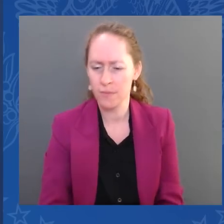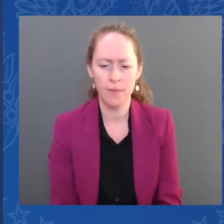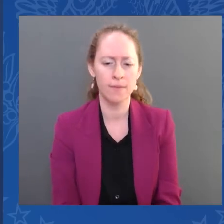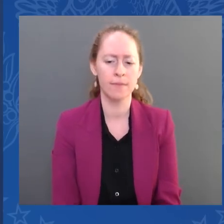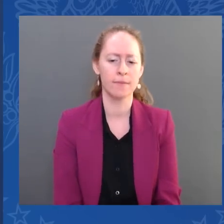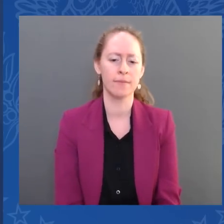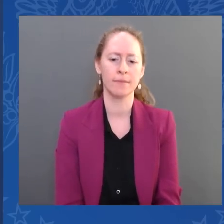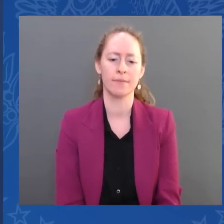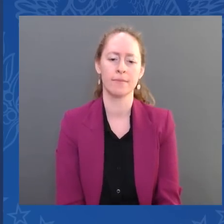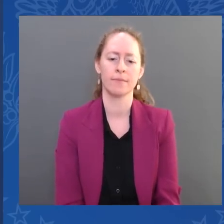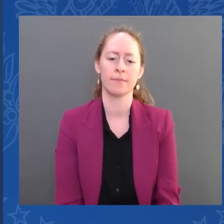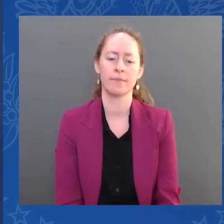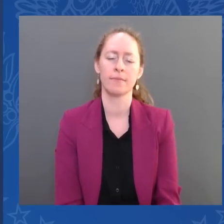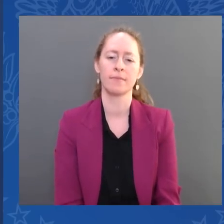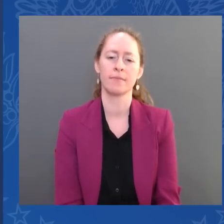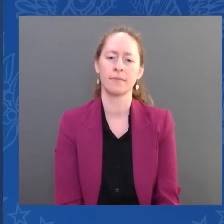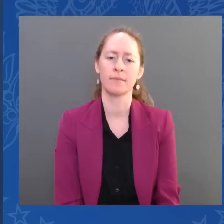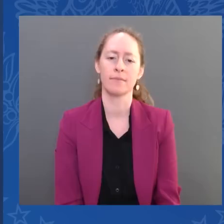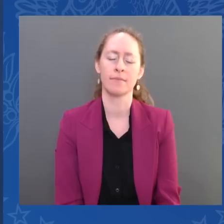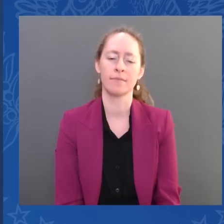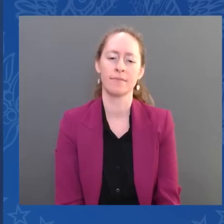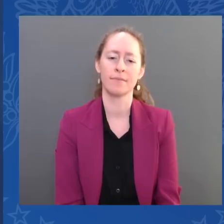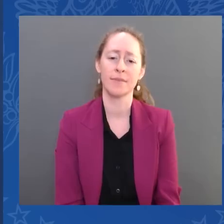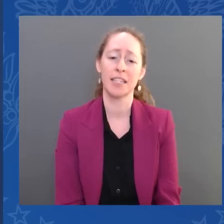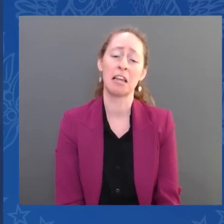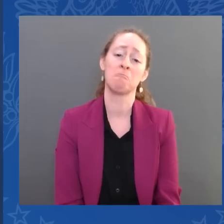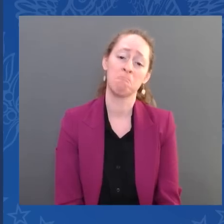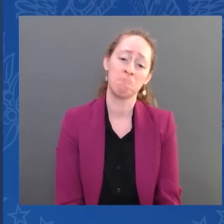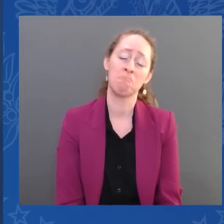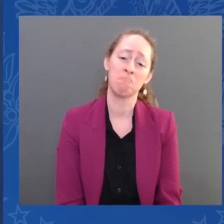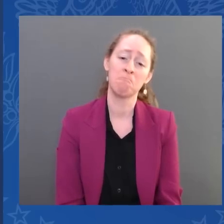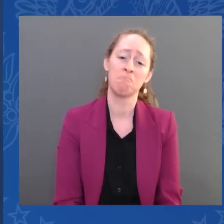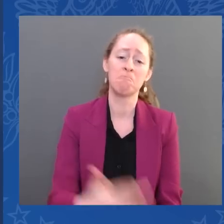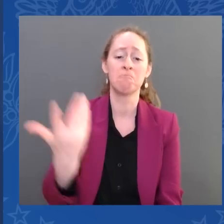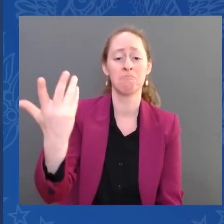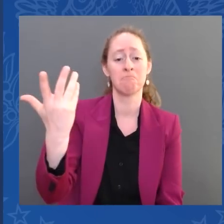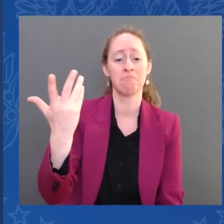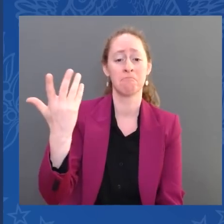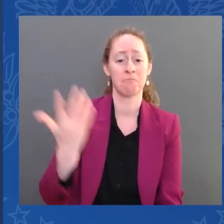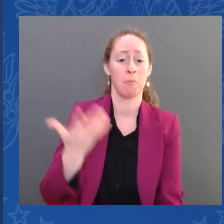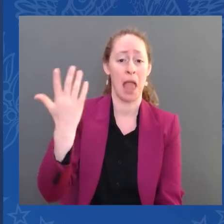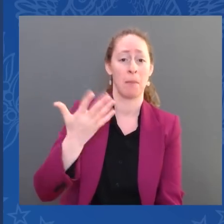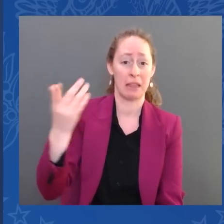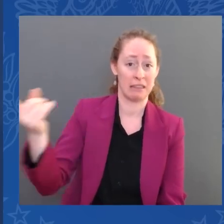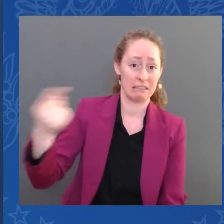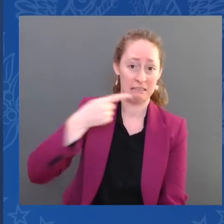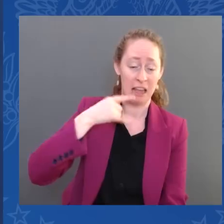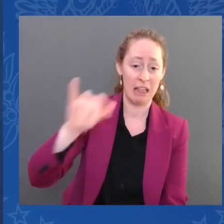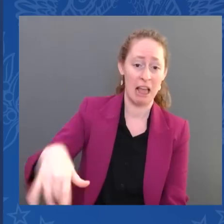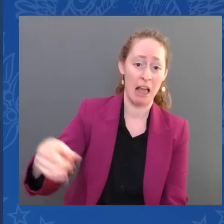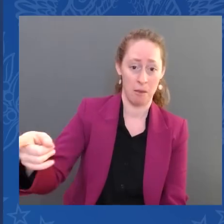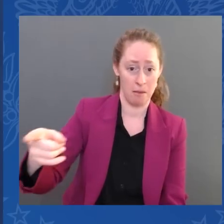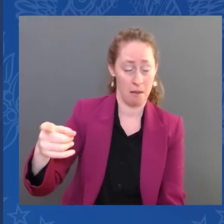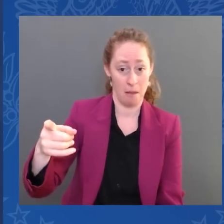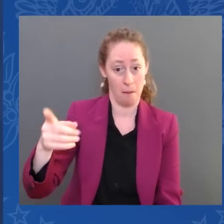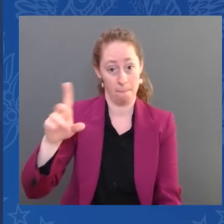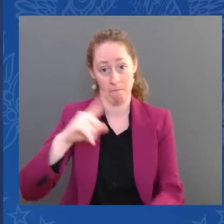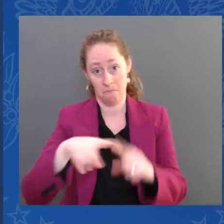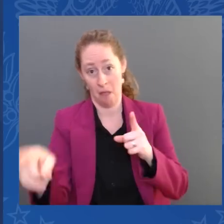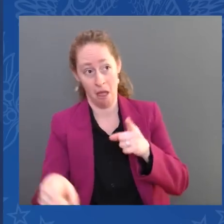Ford is increasing their investment overwhelmingly. I think Ford is increasing the investment in building new electric vehicles: